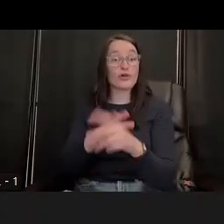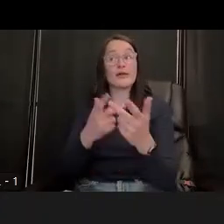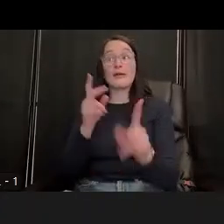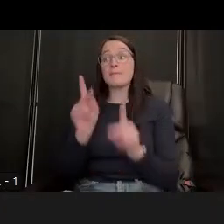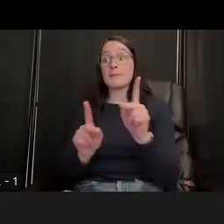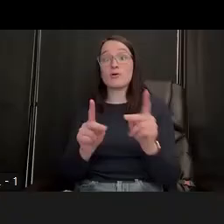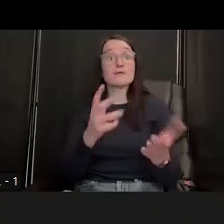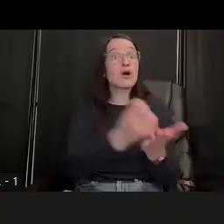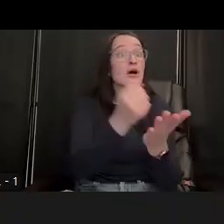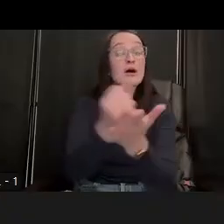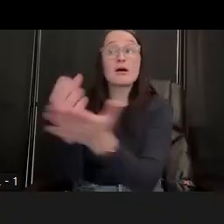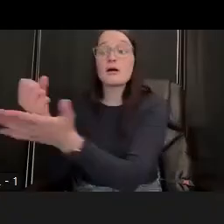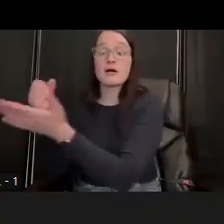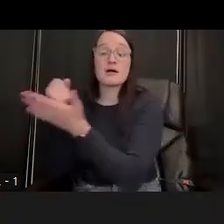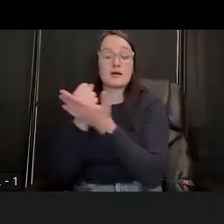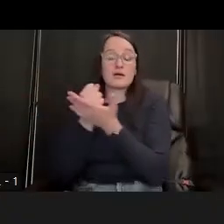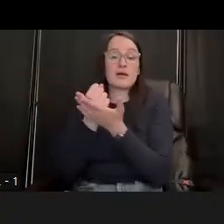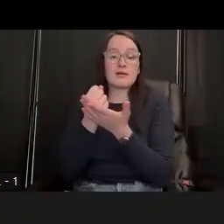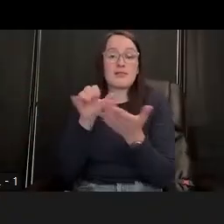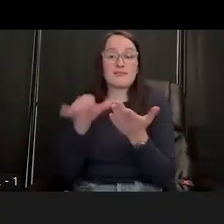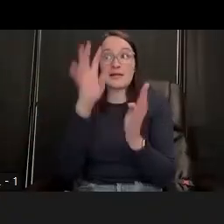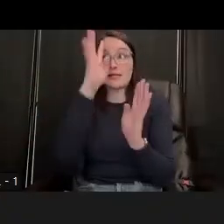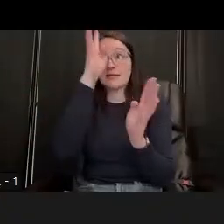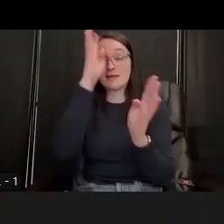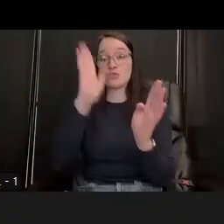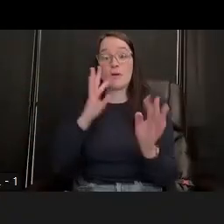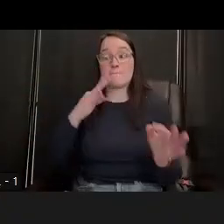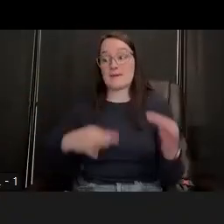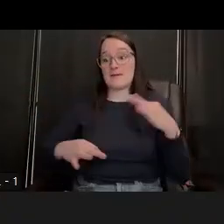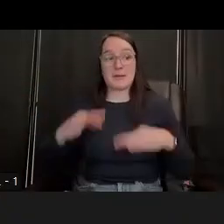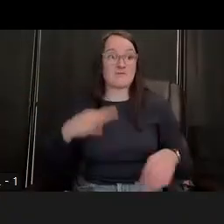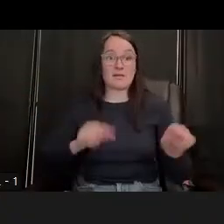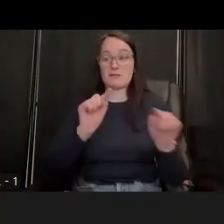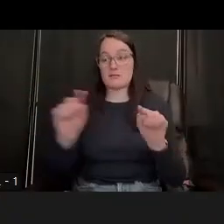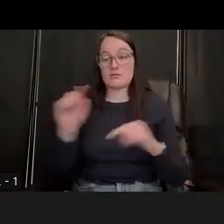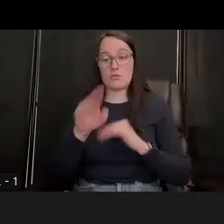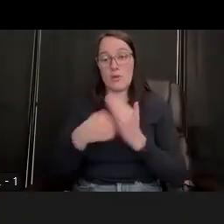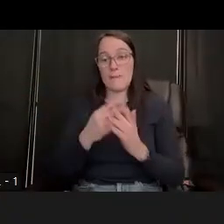that benefits every single person. So it's not just one aspect. It actually is on a bigger scale,